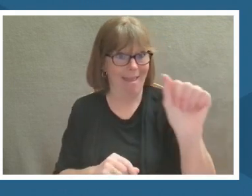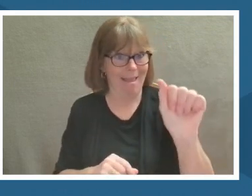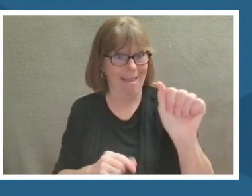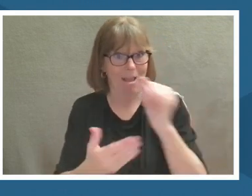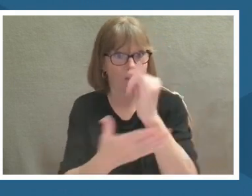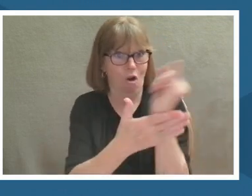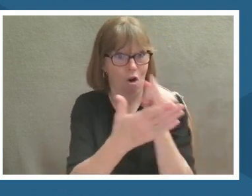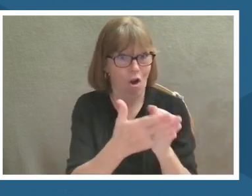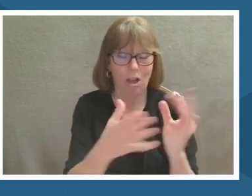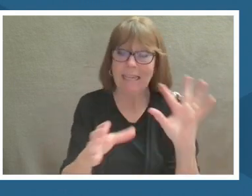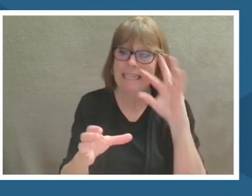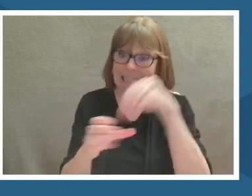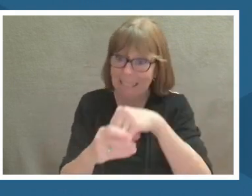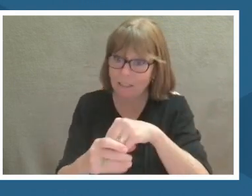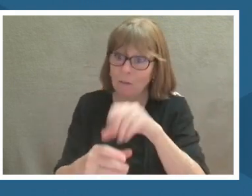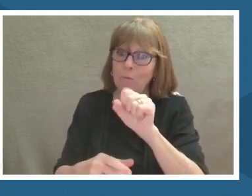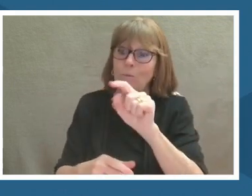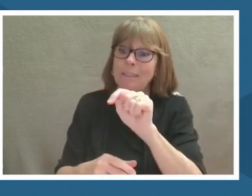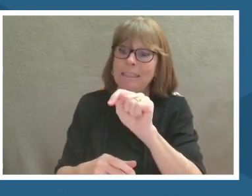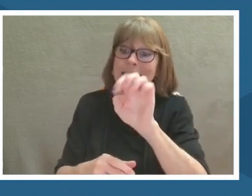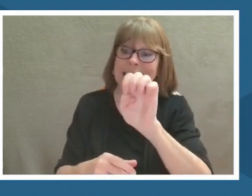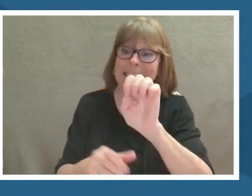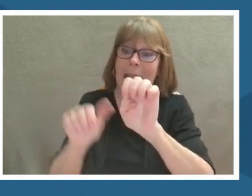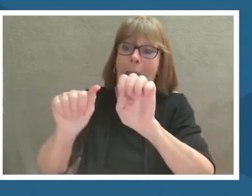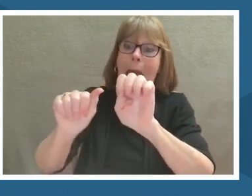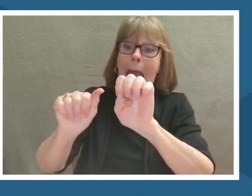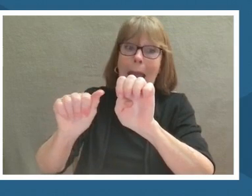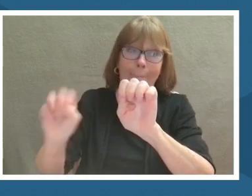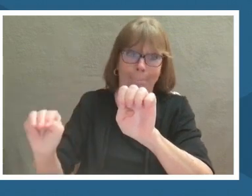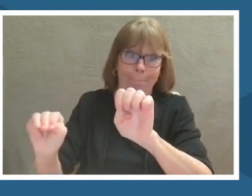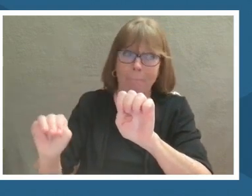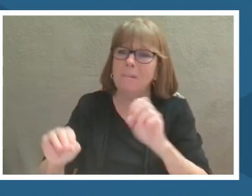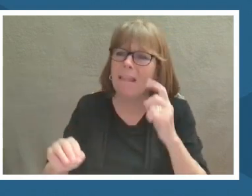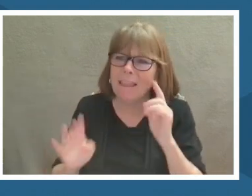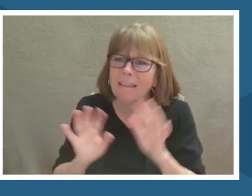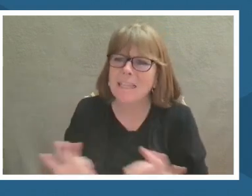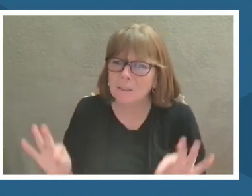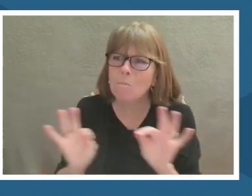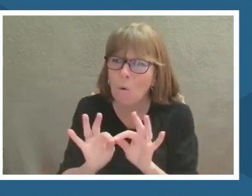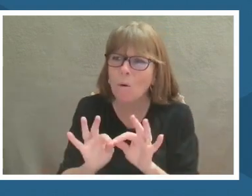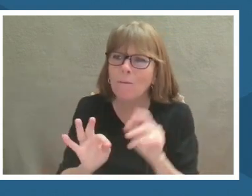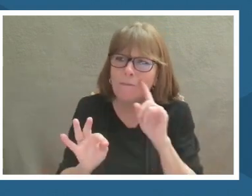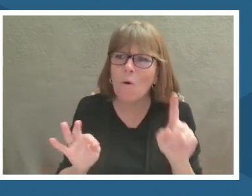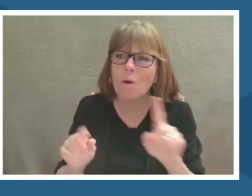education is so essential and transdisciplinary